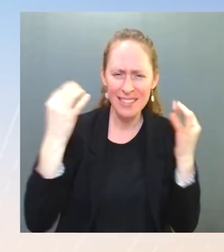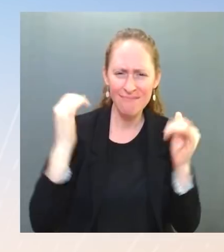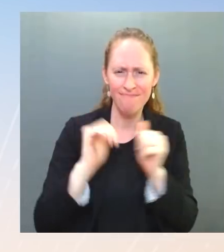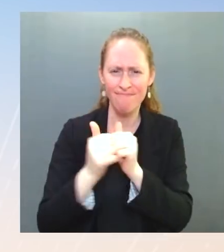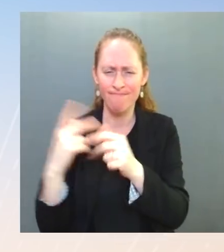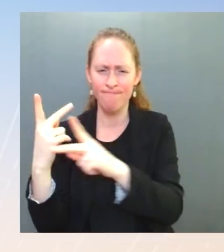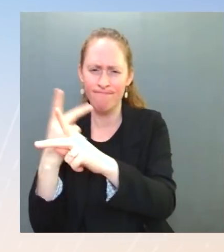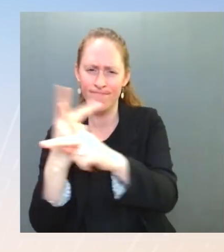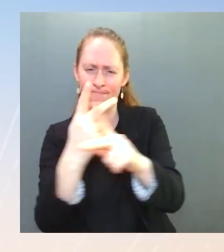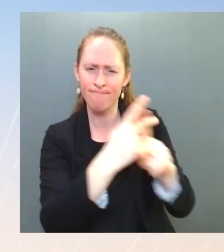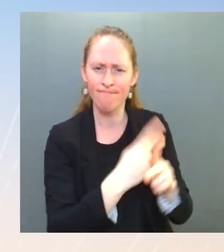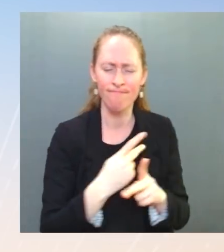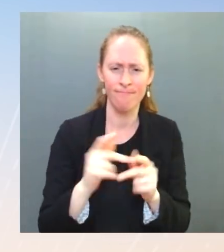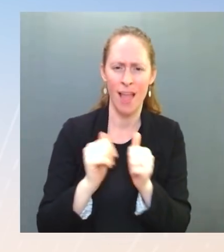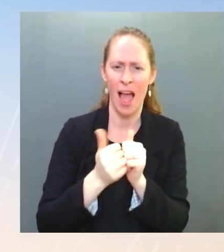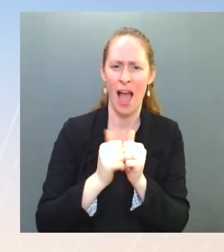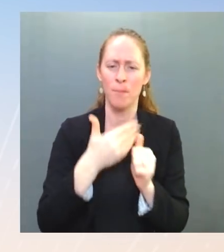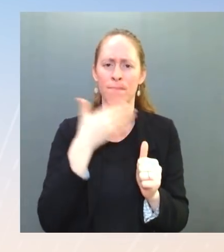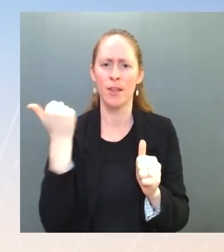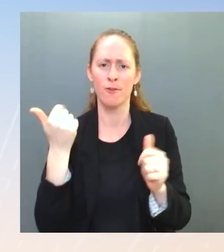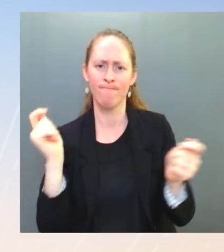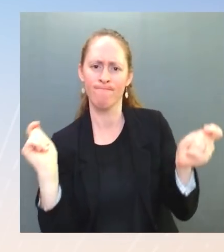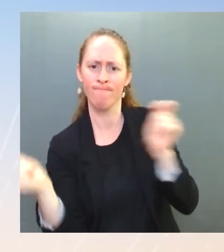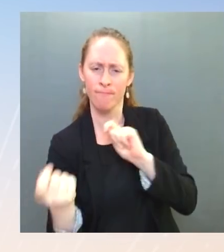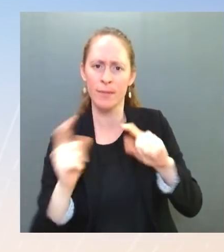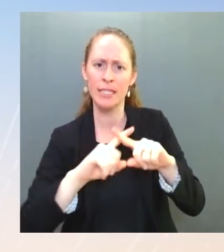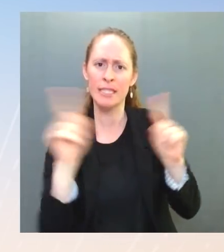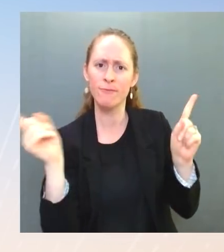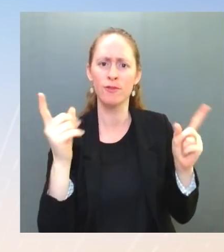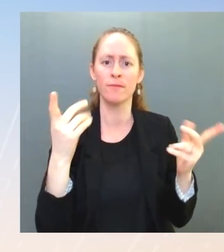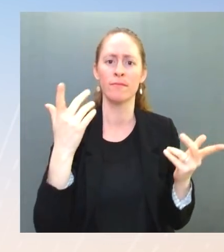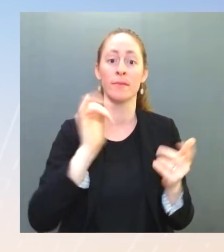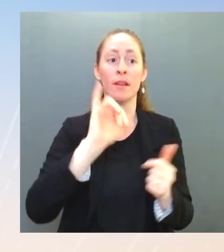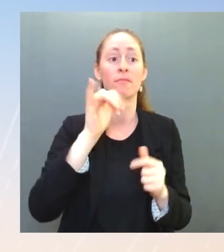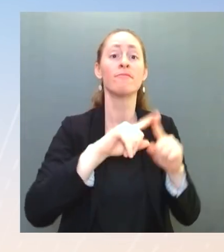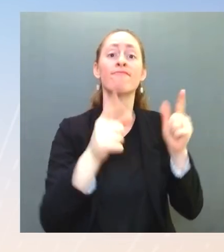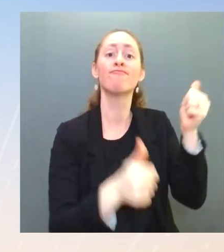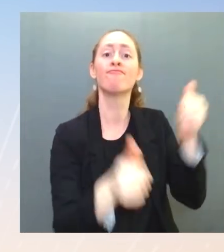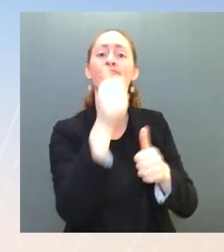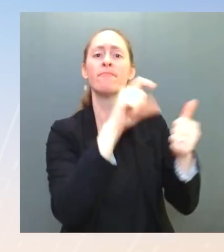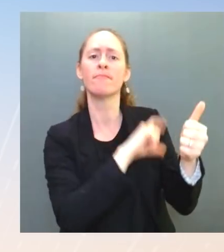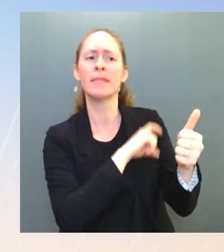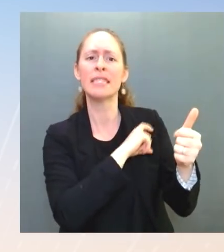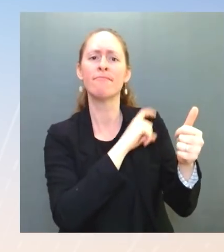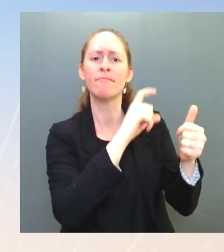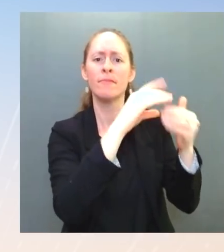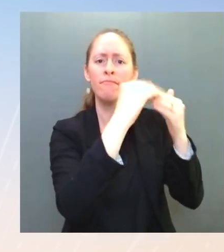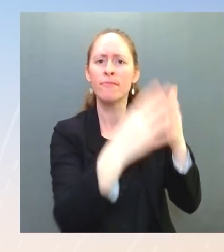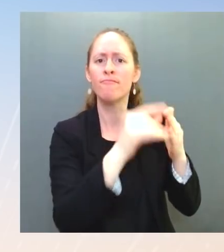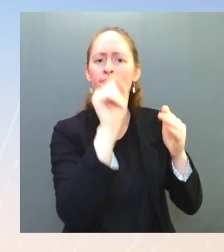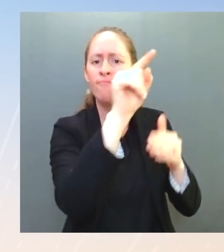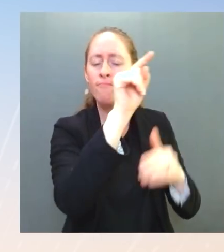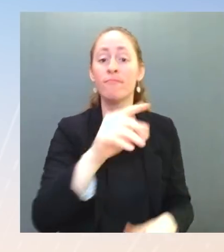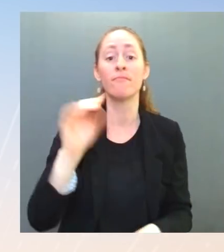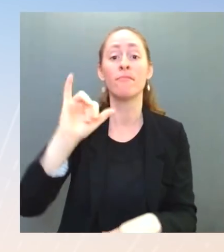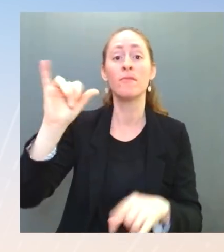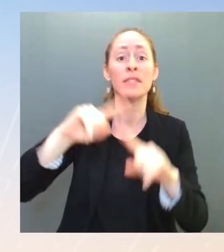from the International Association of Chiefs of Police said that ghost guns are, "increasingly used by criminals and terrorists."